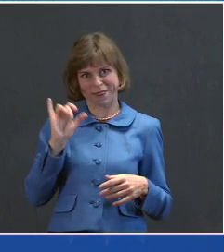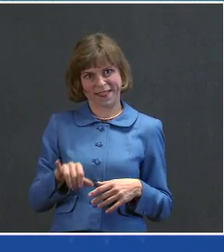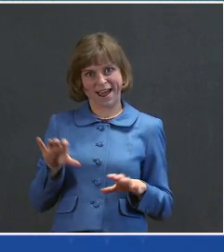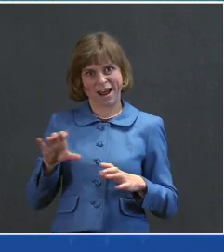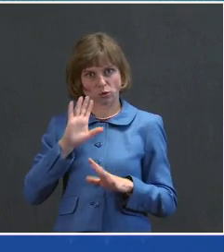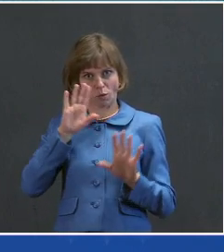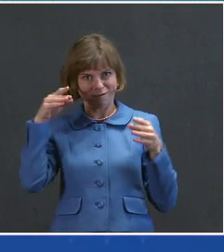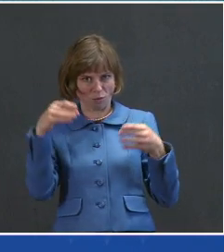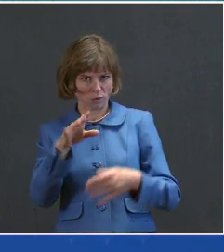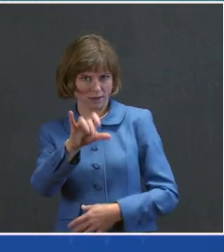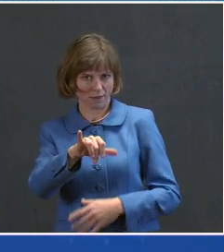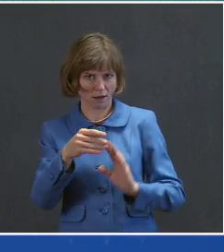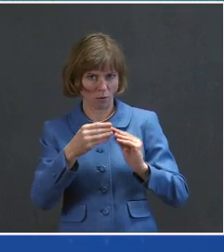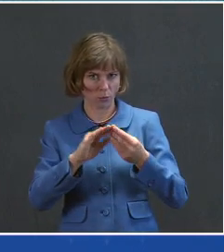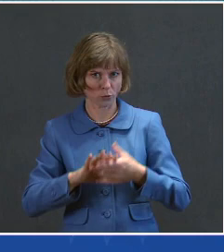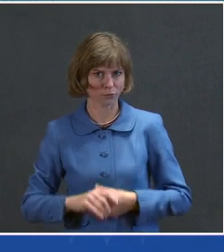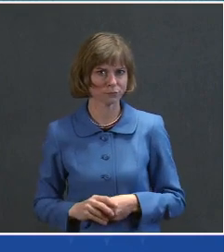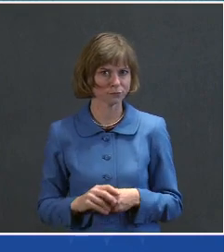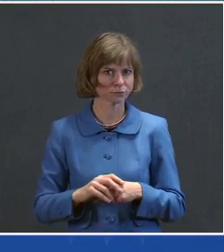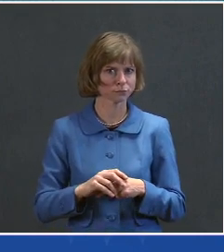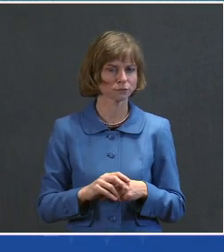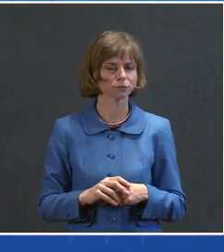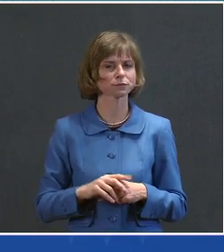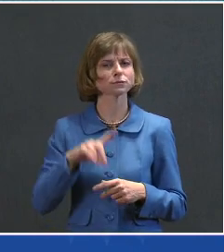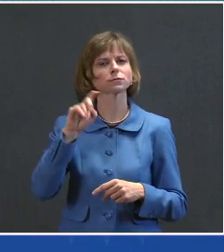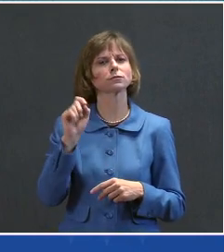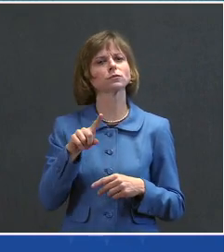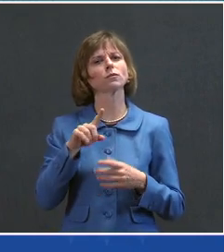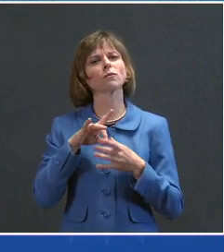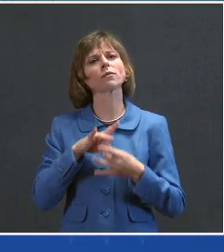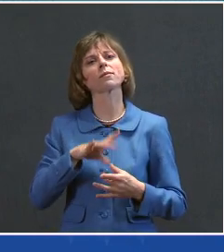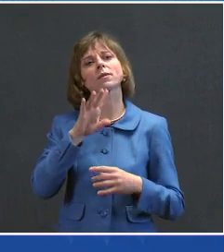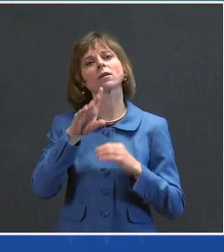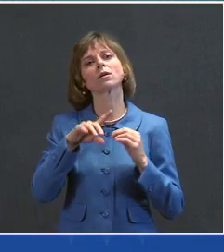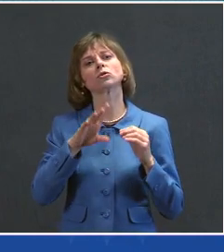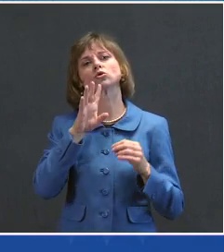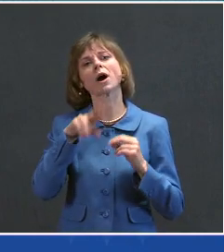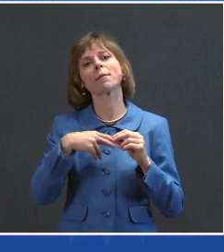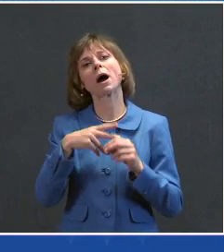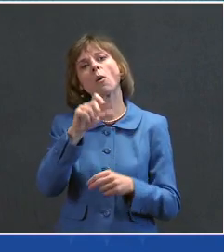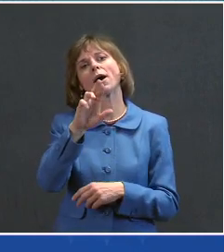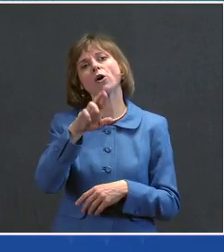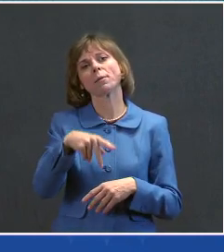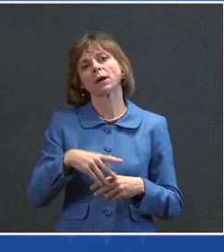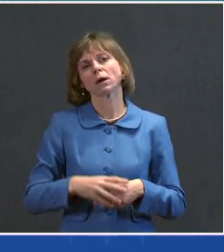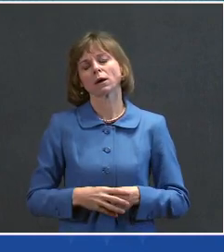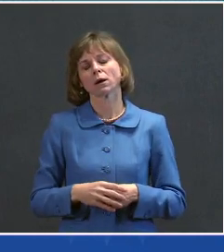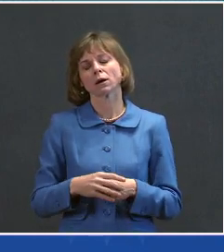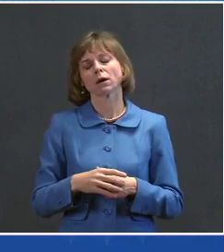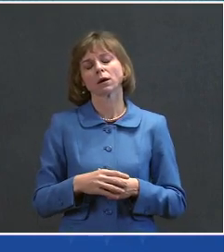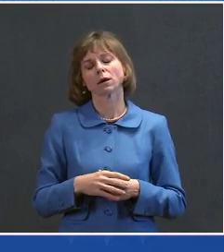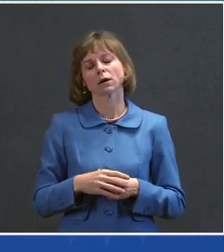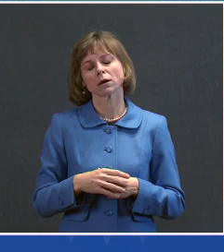The Press: And one question on the COVID rescue package, Jen. Does President Biden and the White House